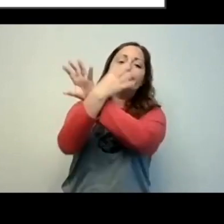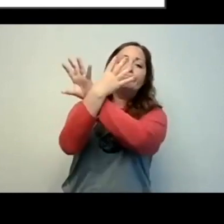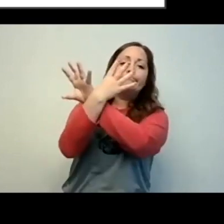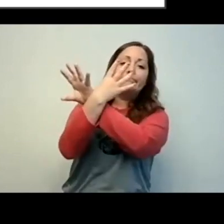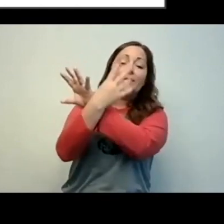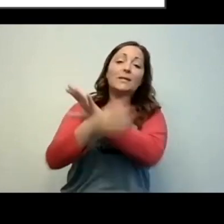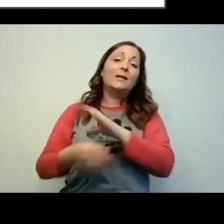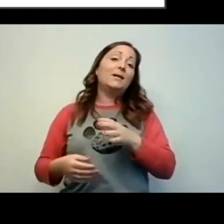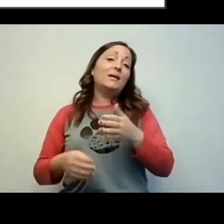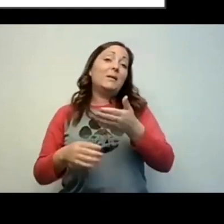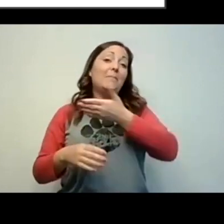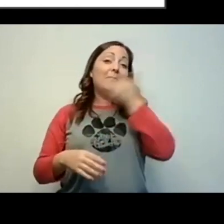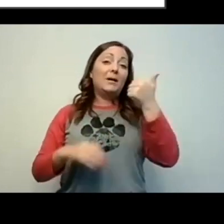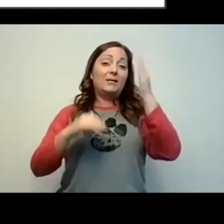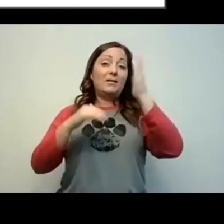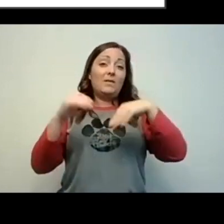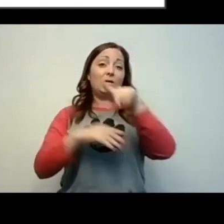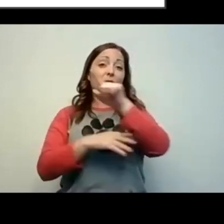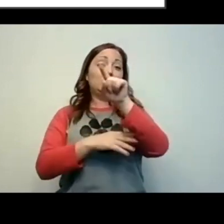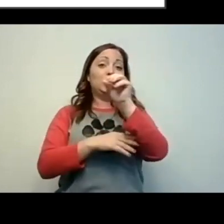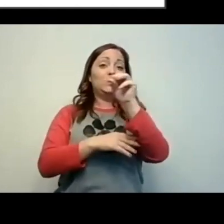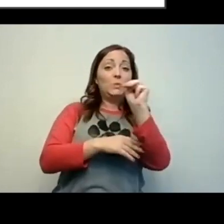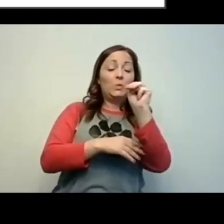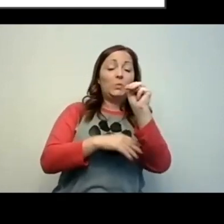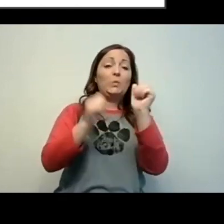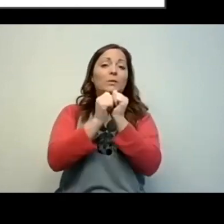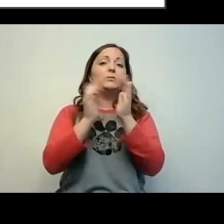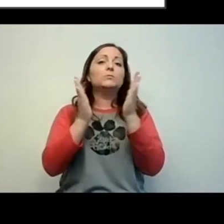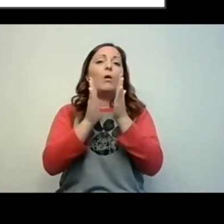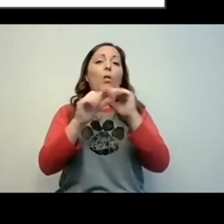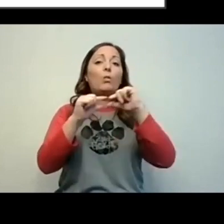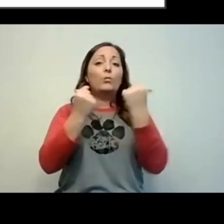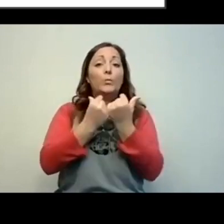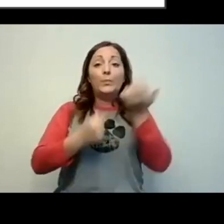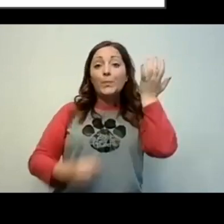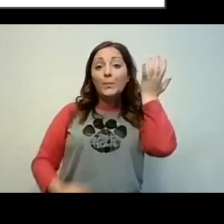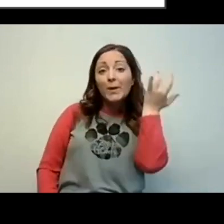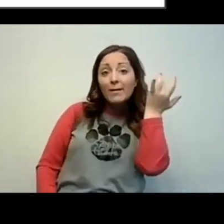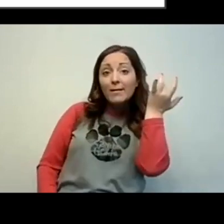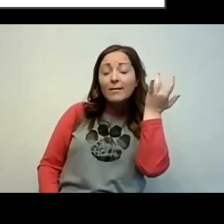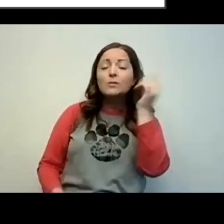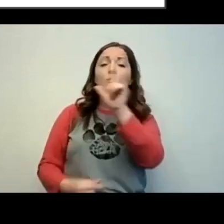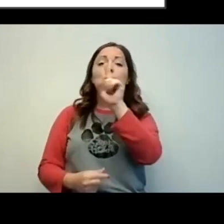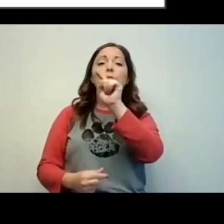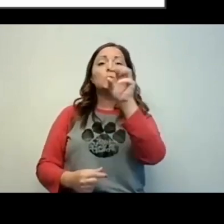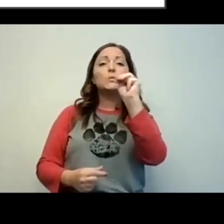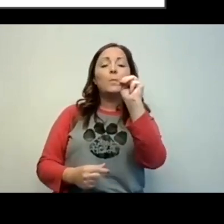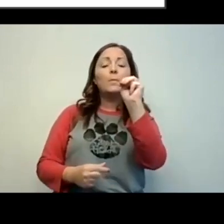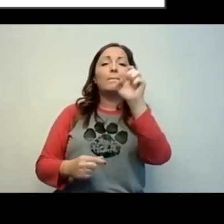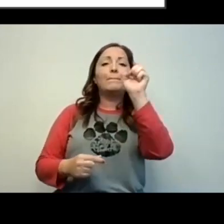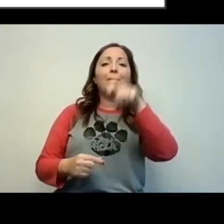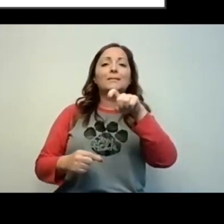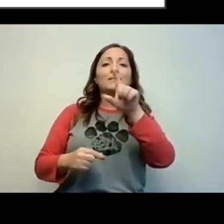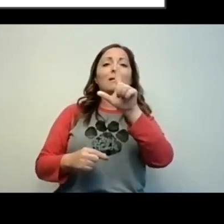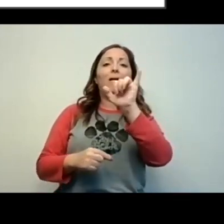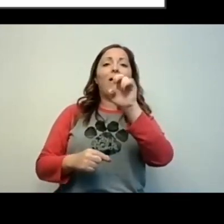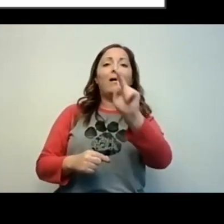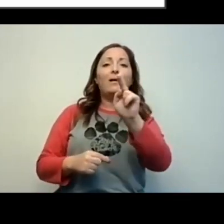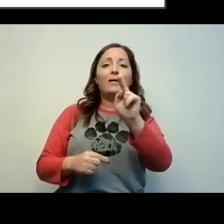As I mentioned, Teams also has a call feature, which we feel is better than Zoom with small groups.